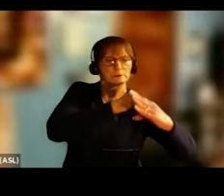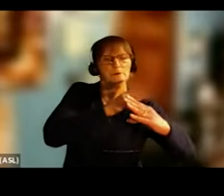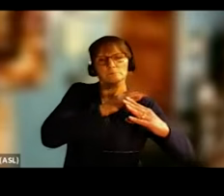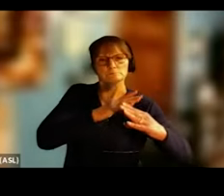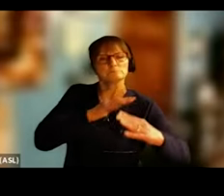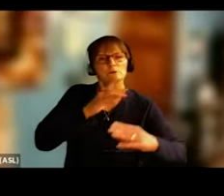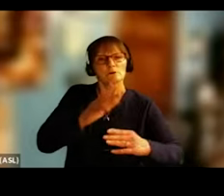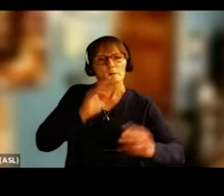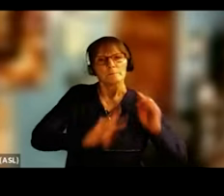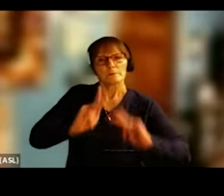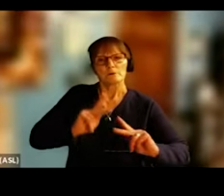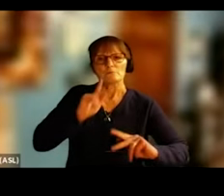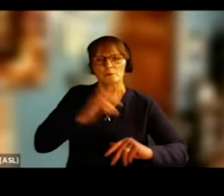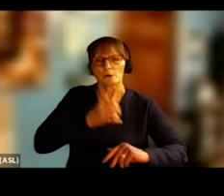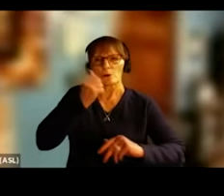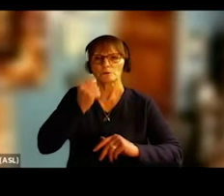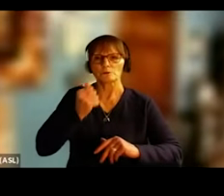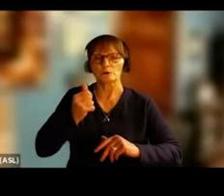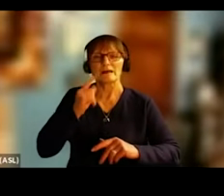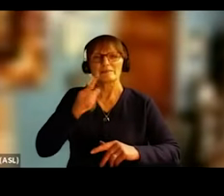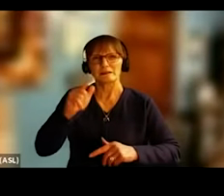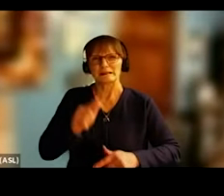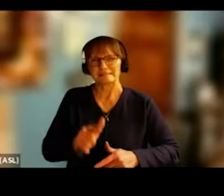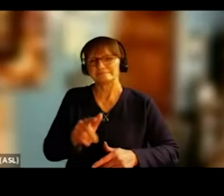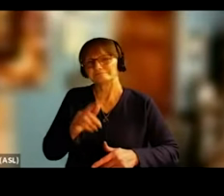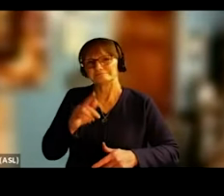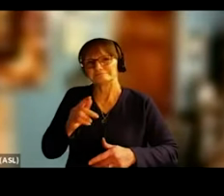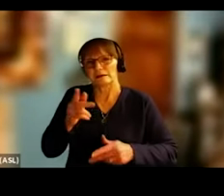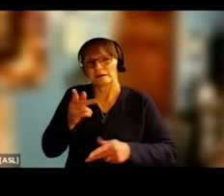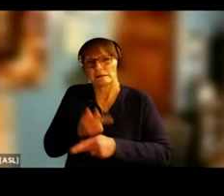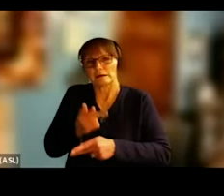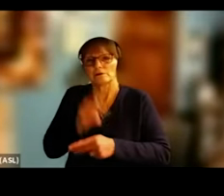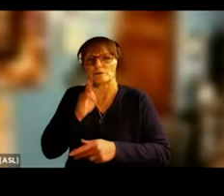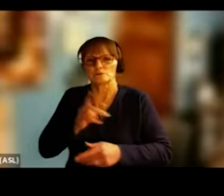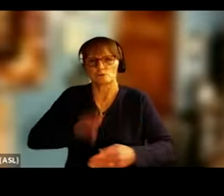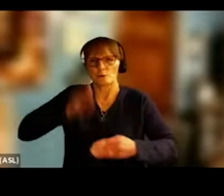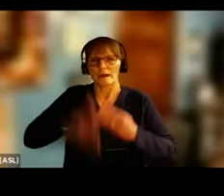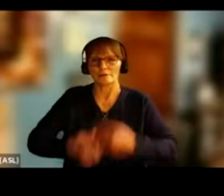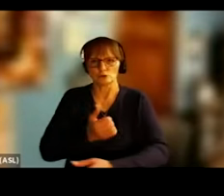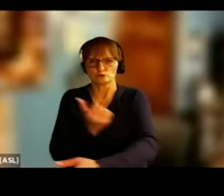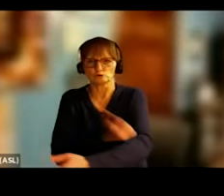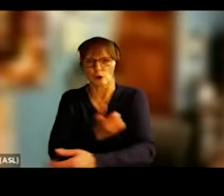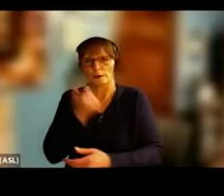because as somebody is older in life, they are less likely to decrease or end their substance use, especially if they've been using for a long time.